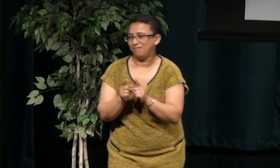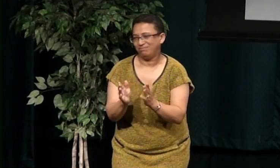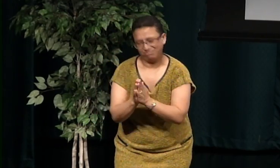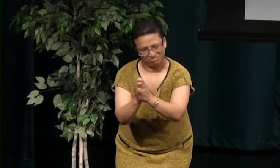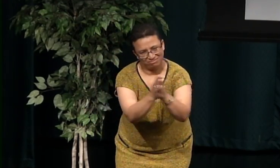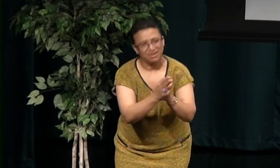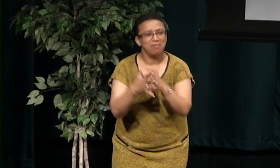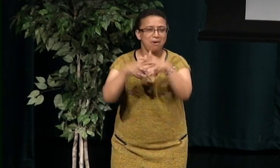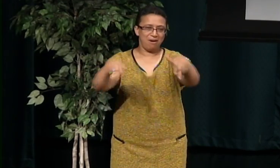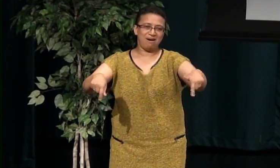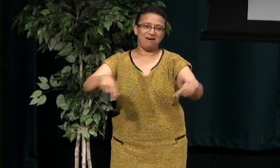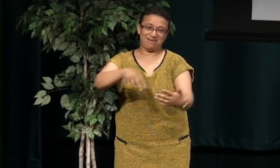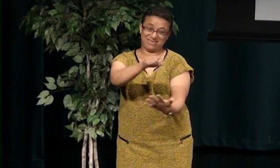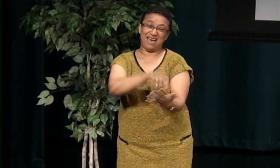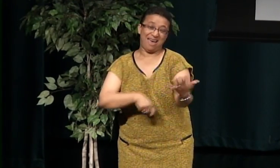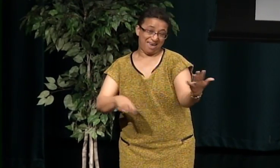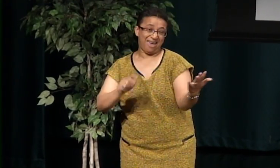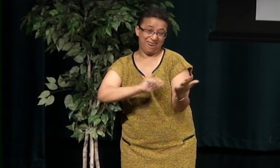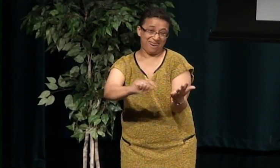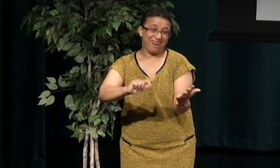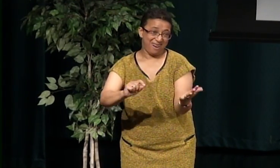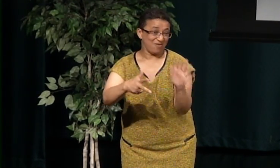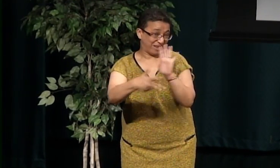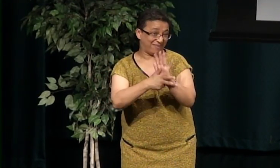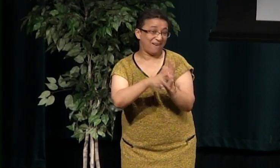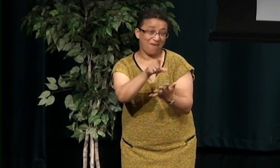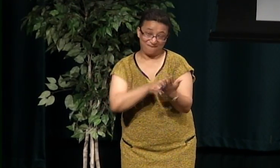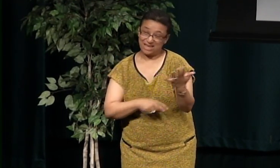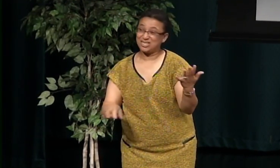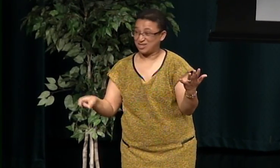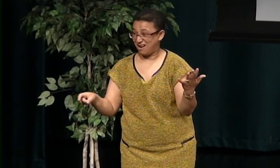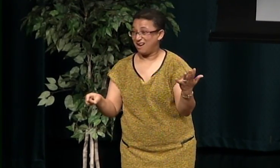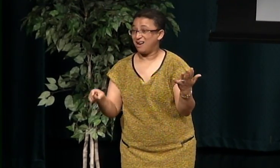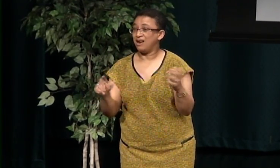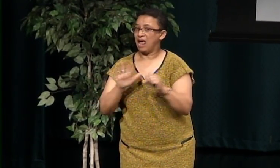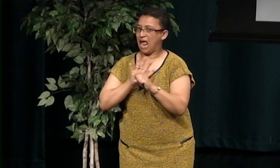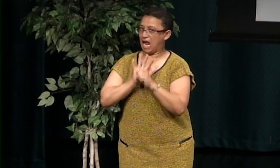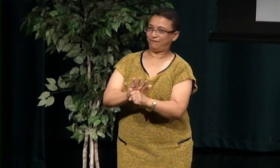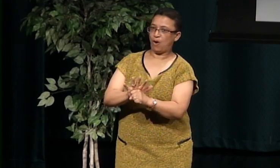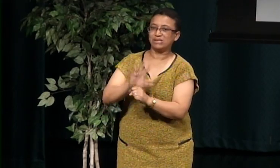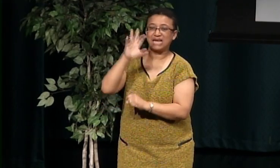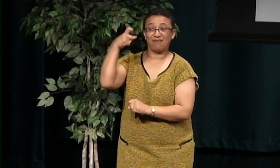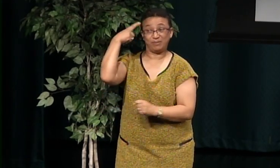But again I entreat you as leaders to ratify